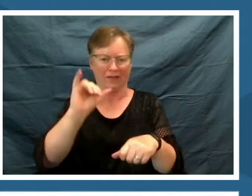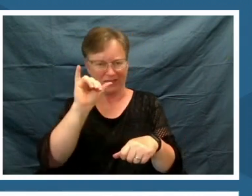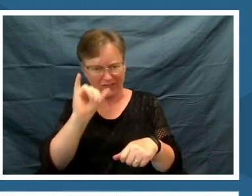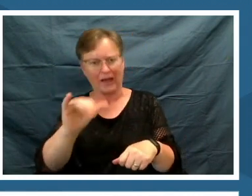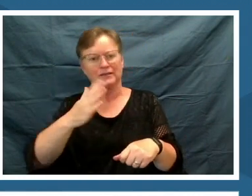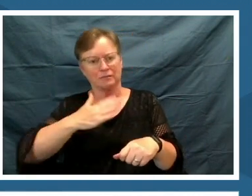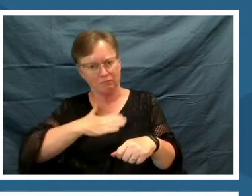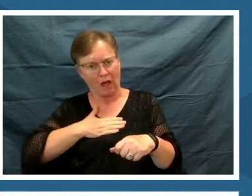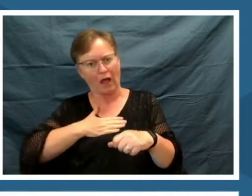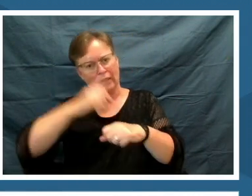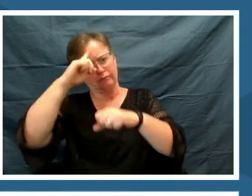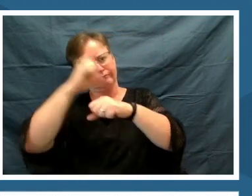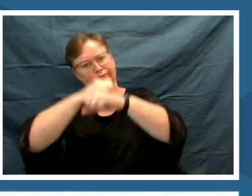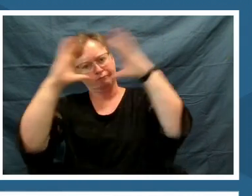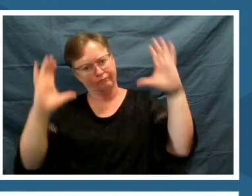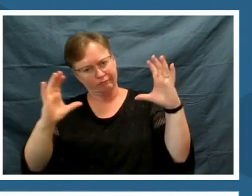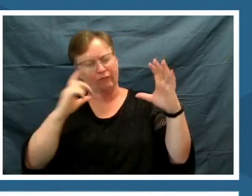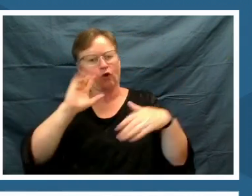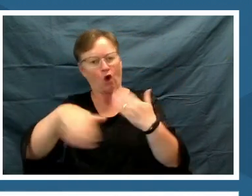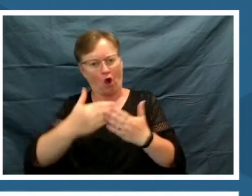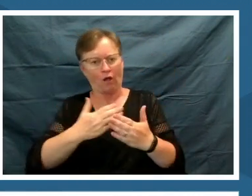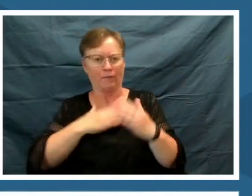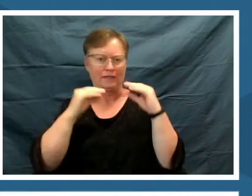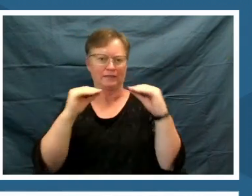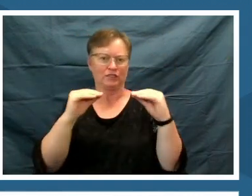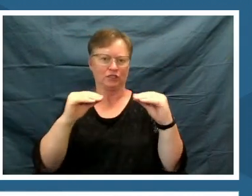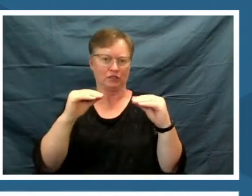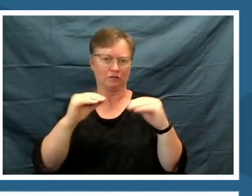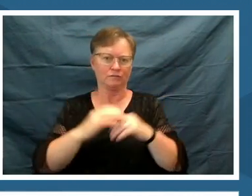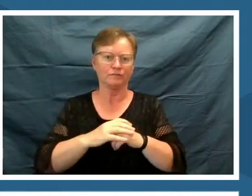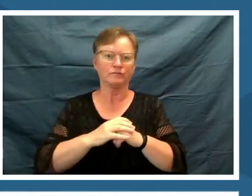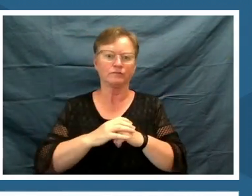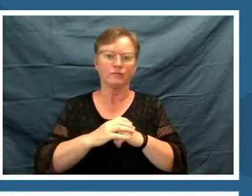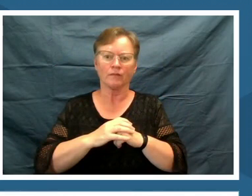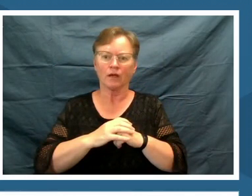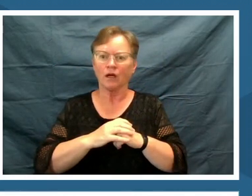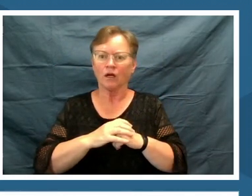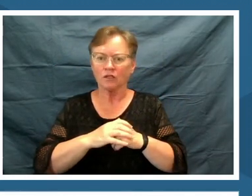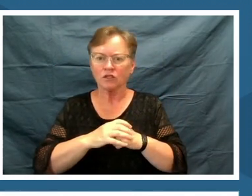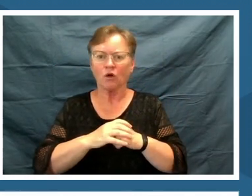so let's look at the responses